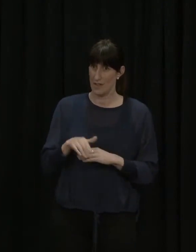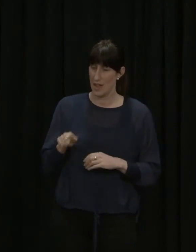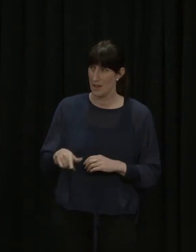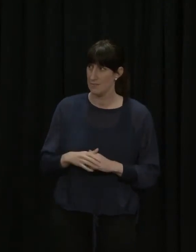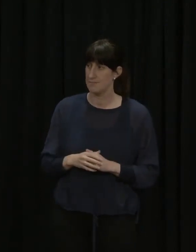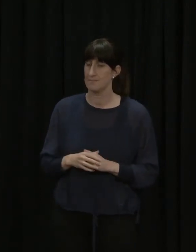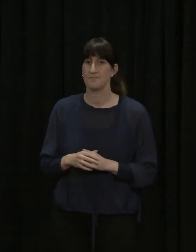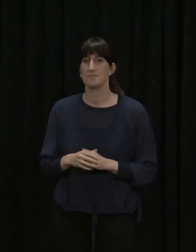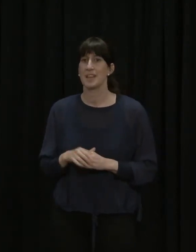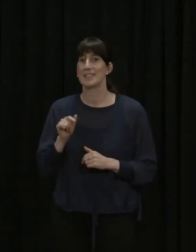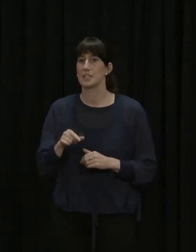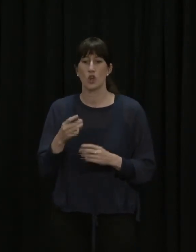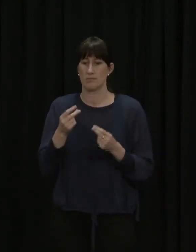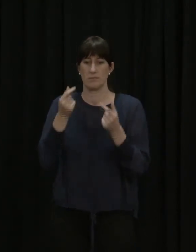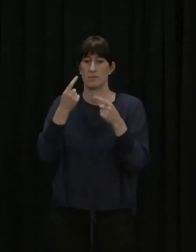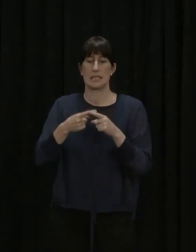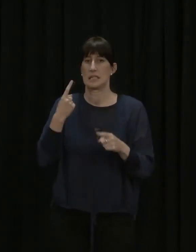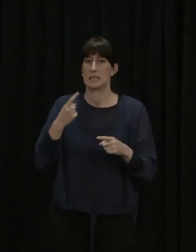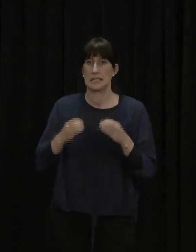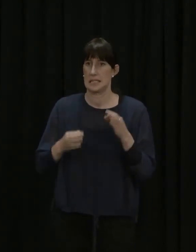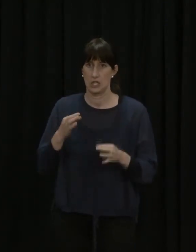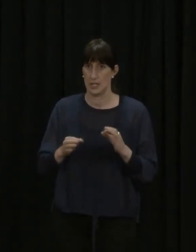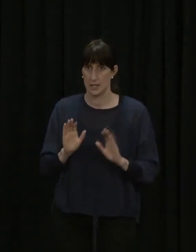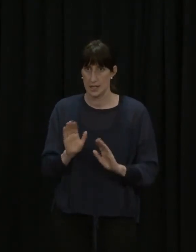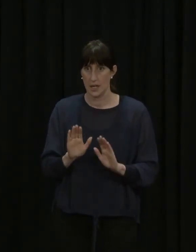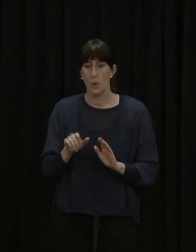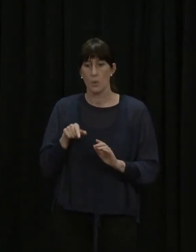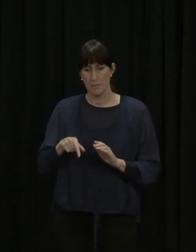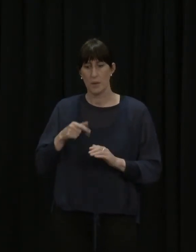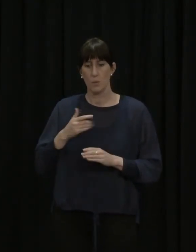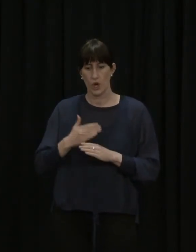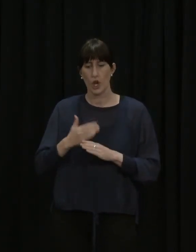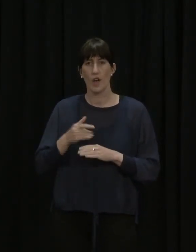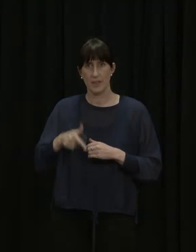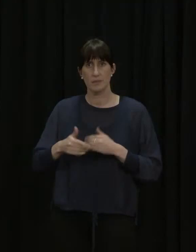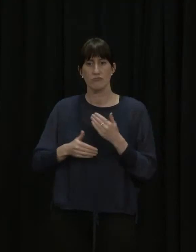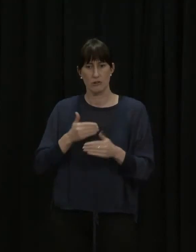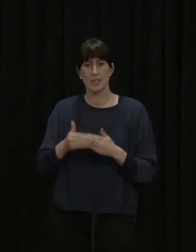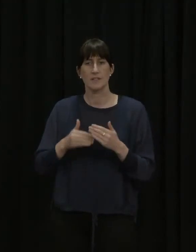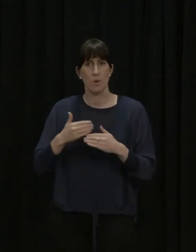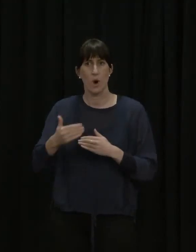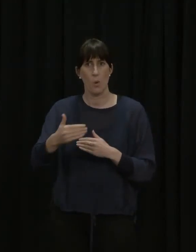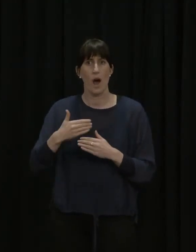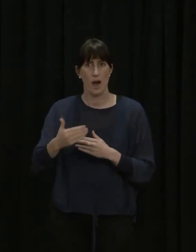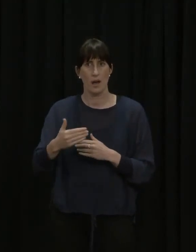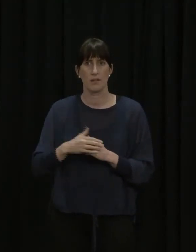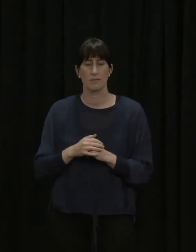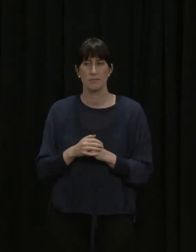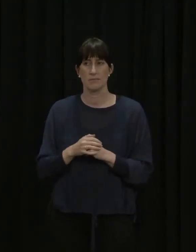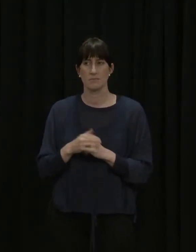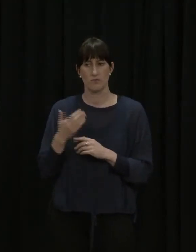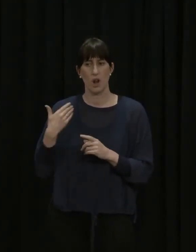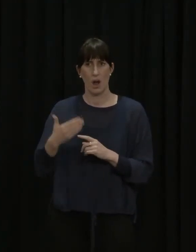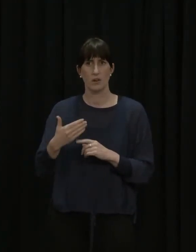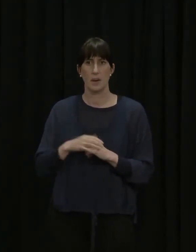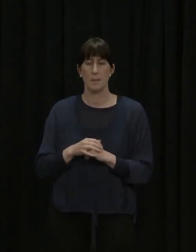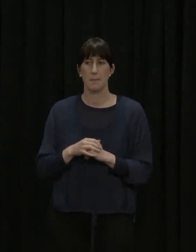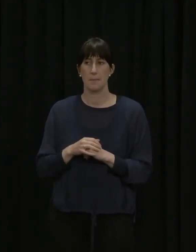people you heard of who are expected to get them? >> To